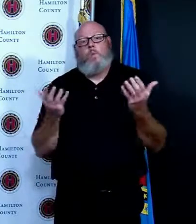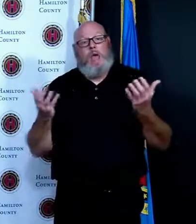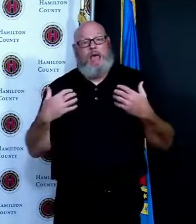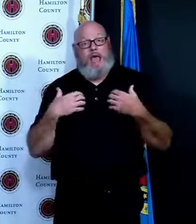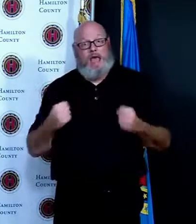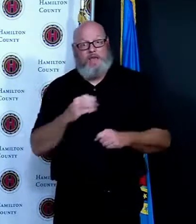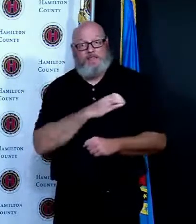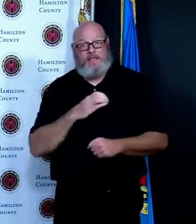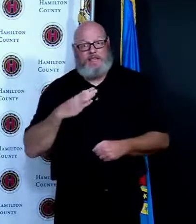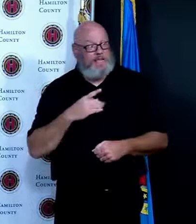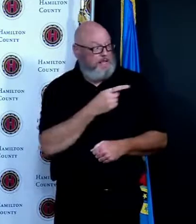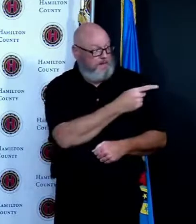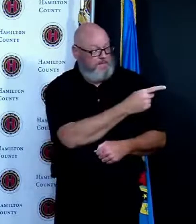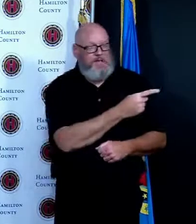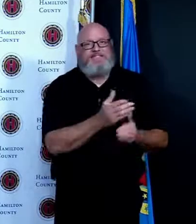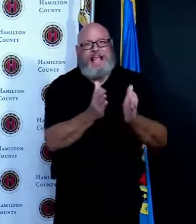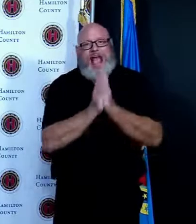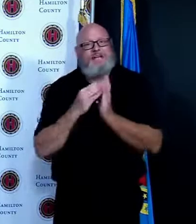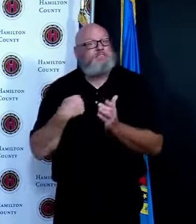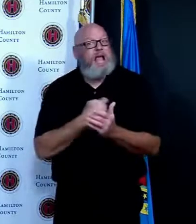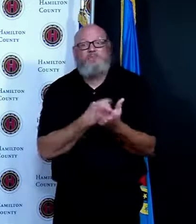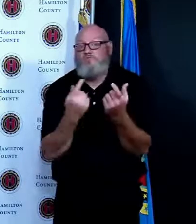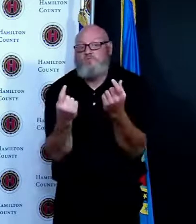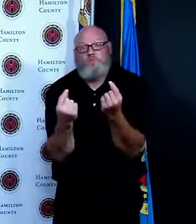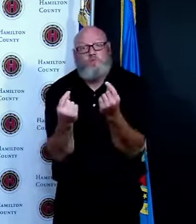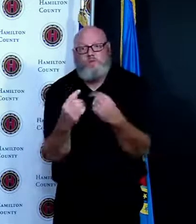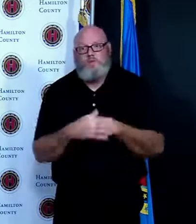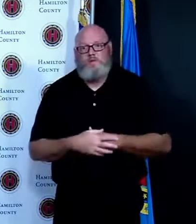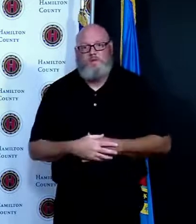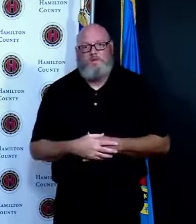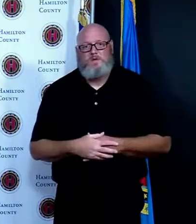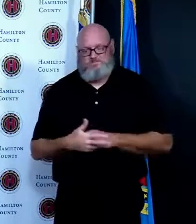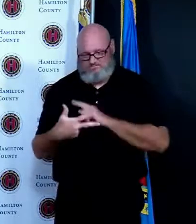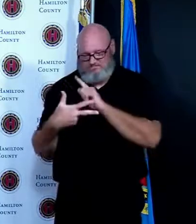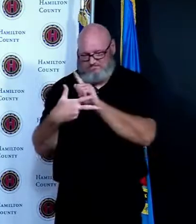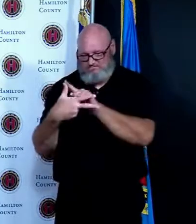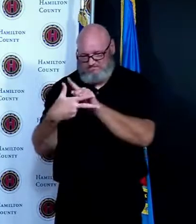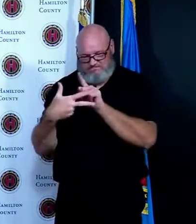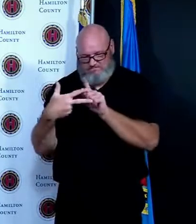vigilant about wearing a mask when we know we need to we also in those kind of circumstances